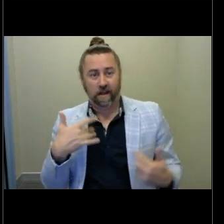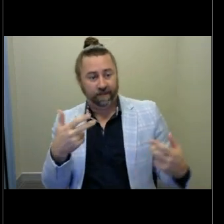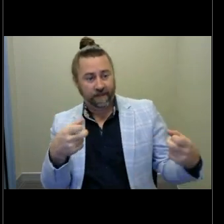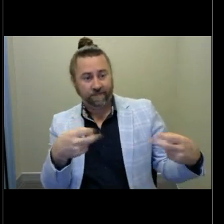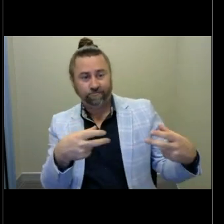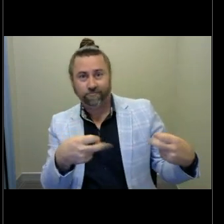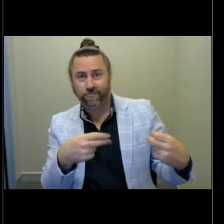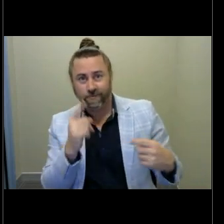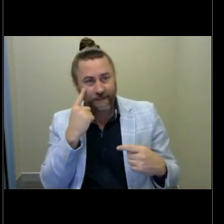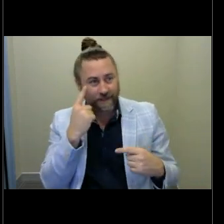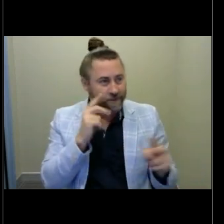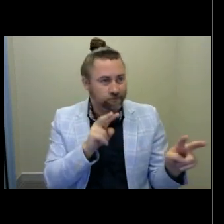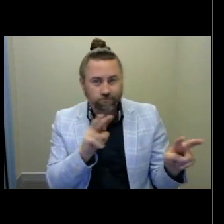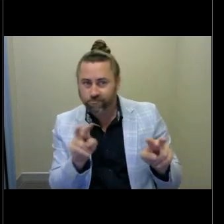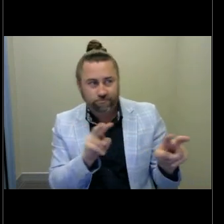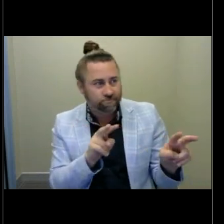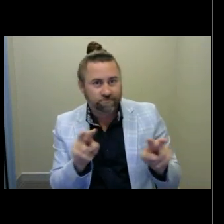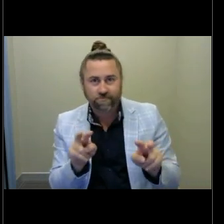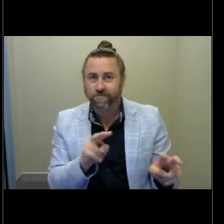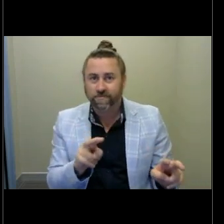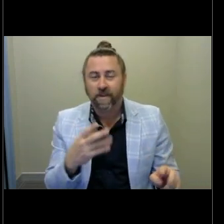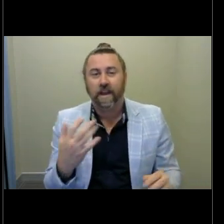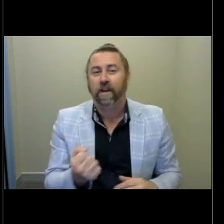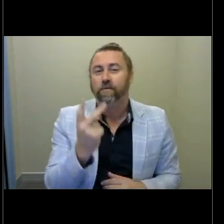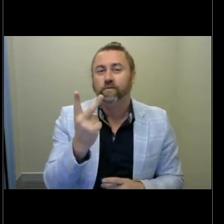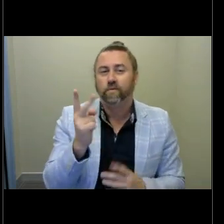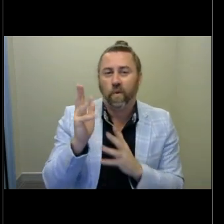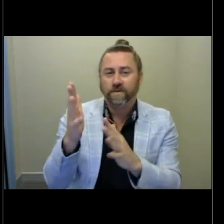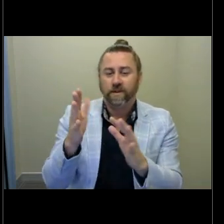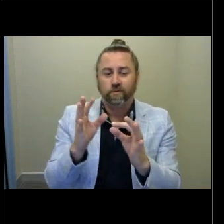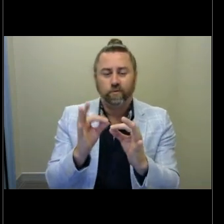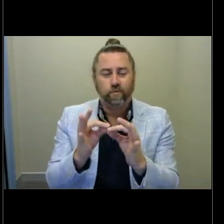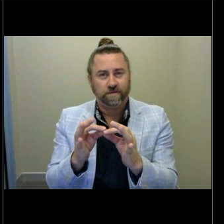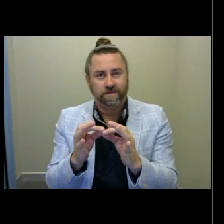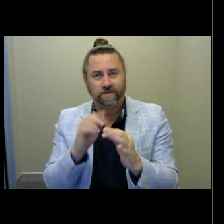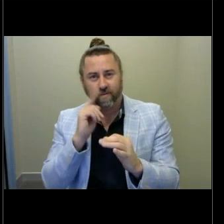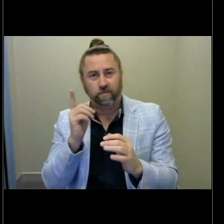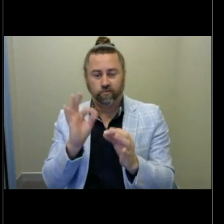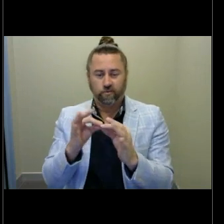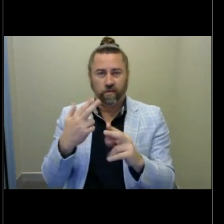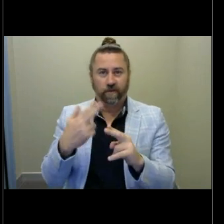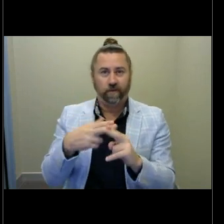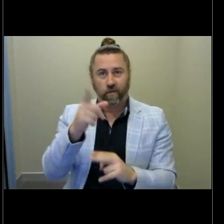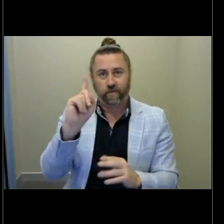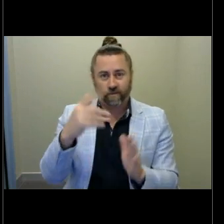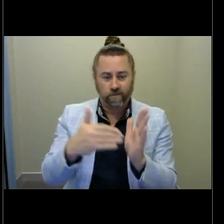and we also have two Auslan interpreters joining us as well.